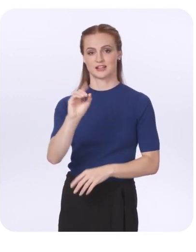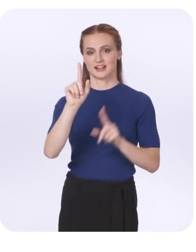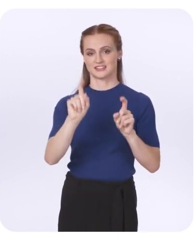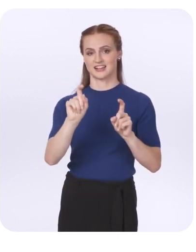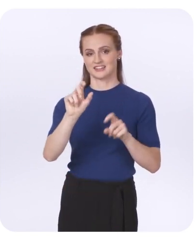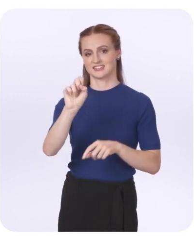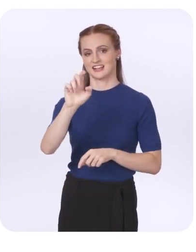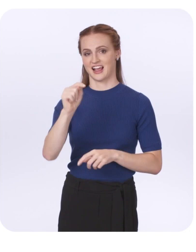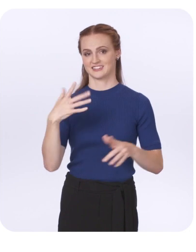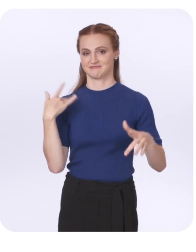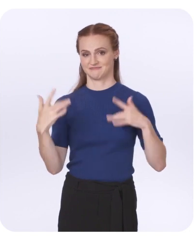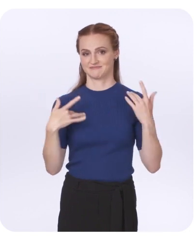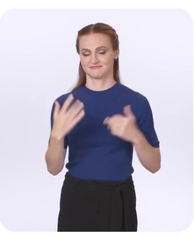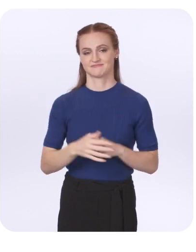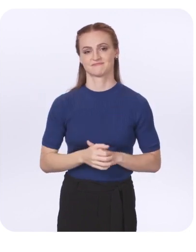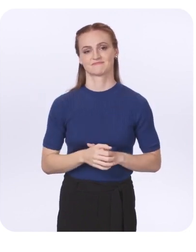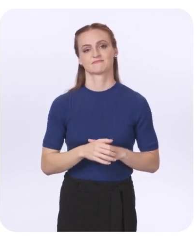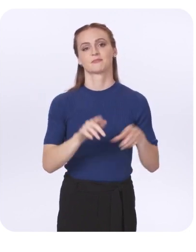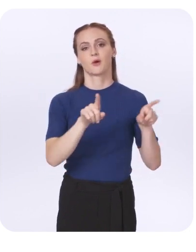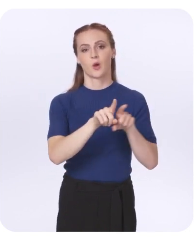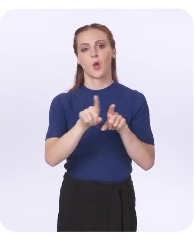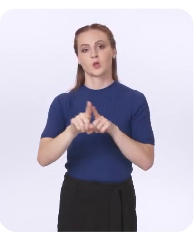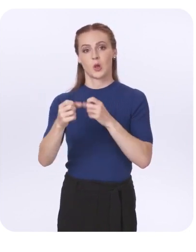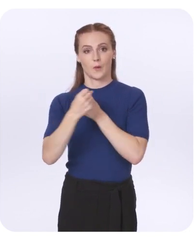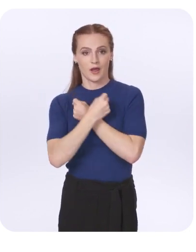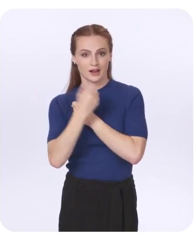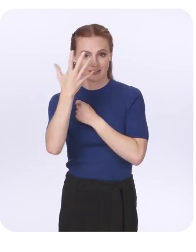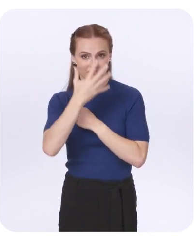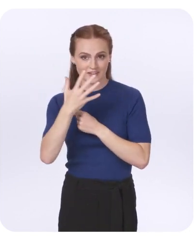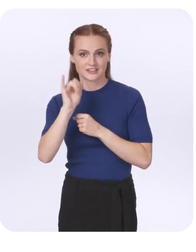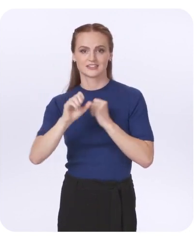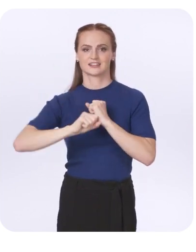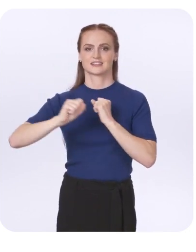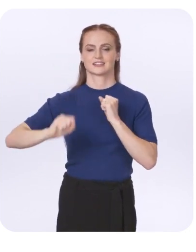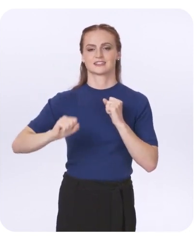Additionally, Hugging Face has also extended Code Llama to VSCode ID